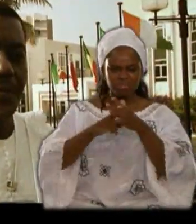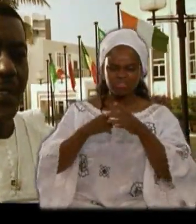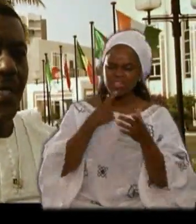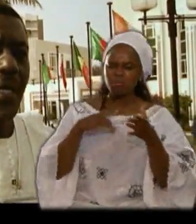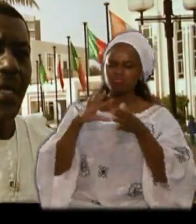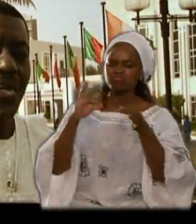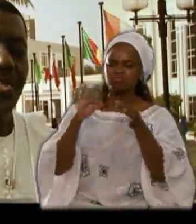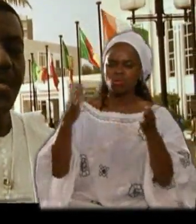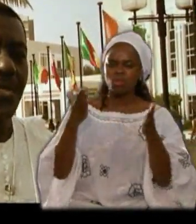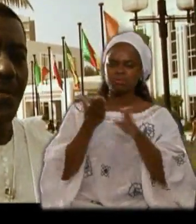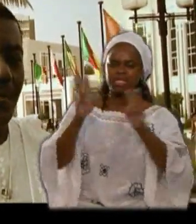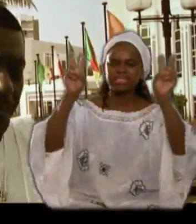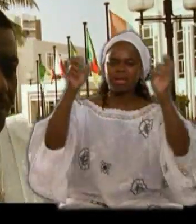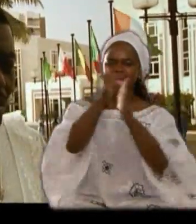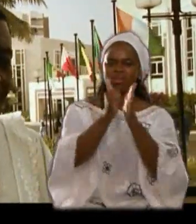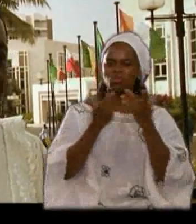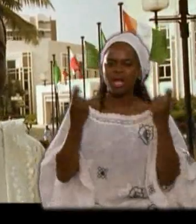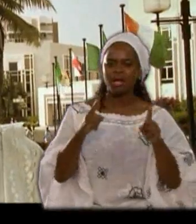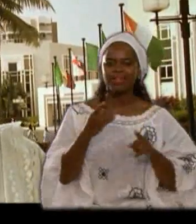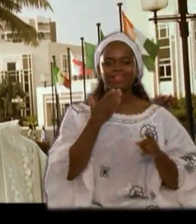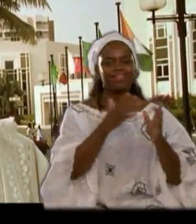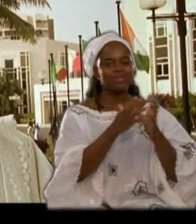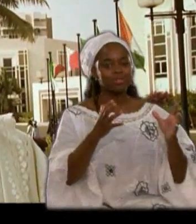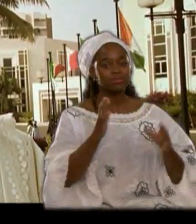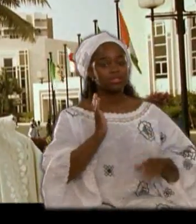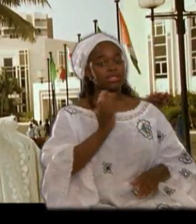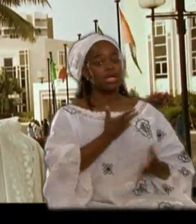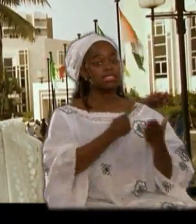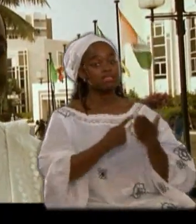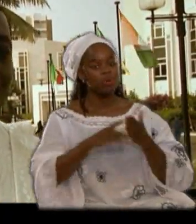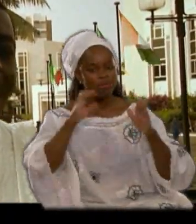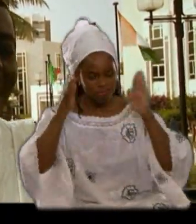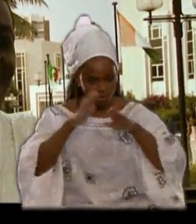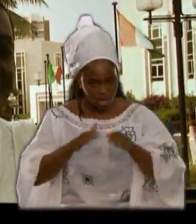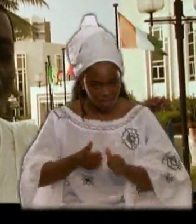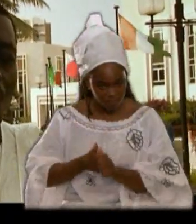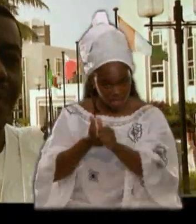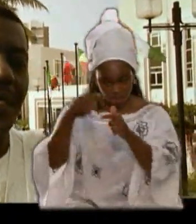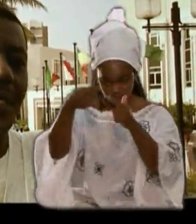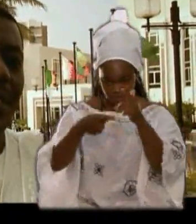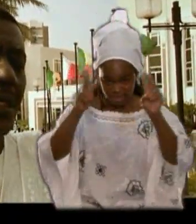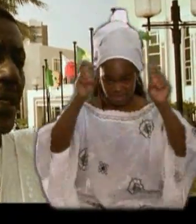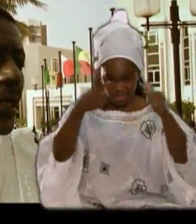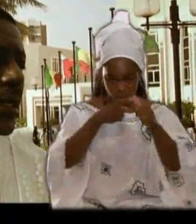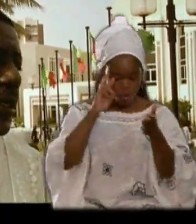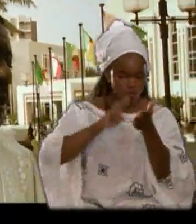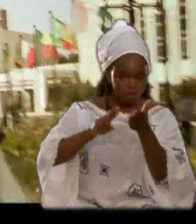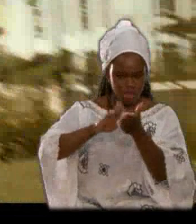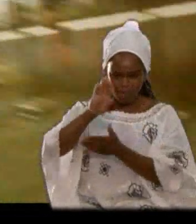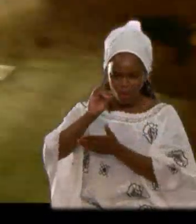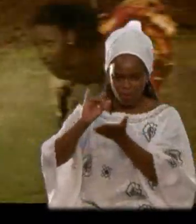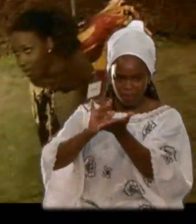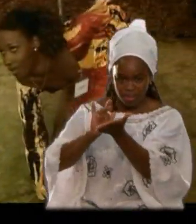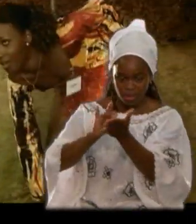research in biomedicine, communication on means of prevention, and uhhh